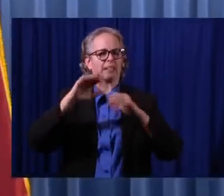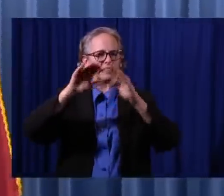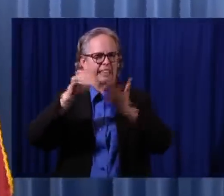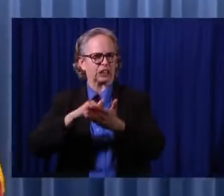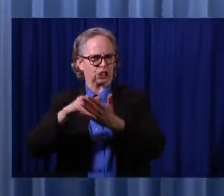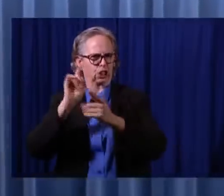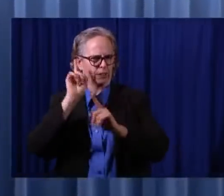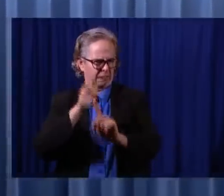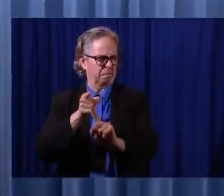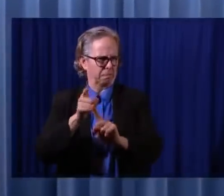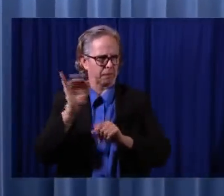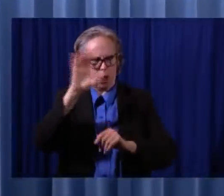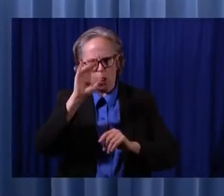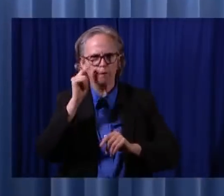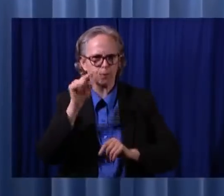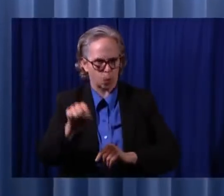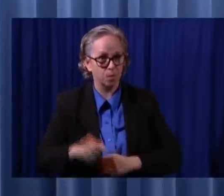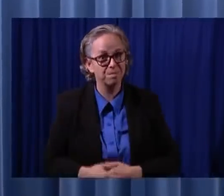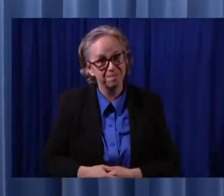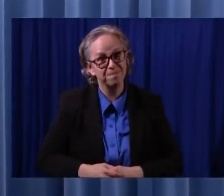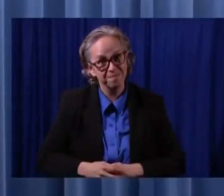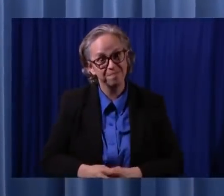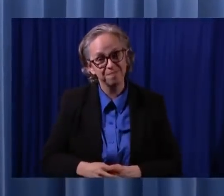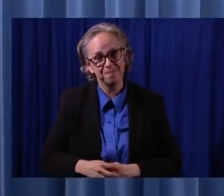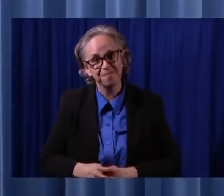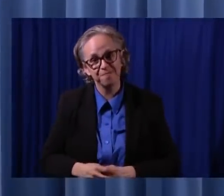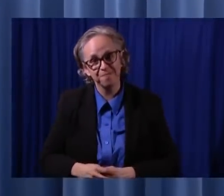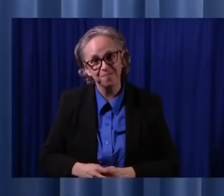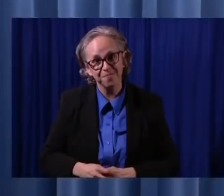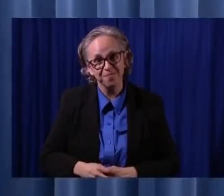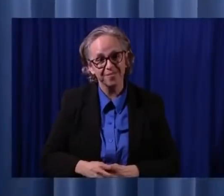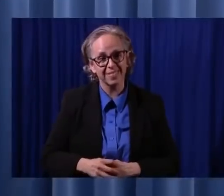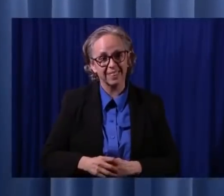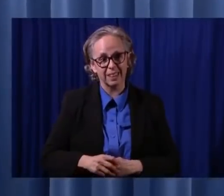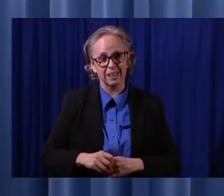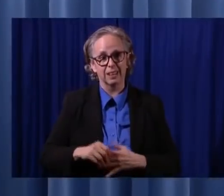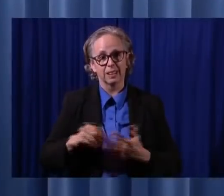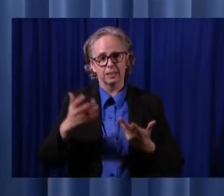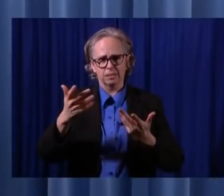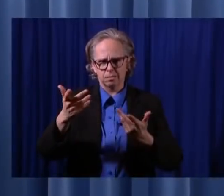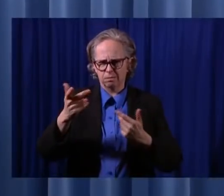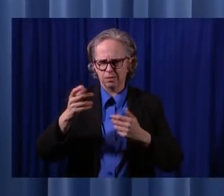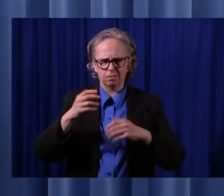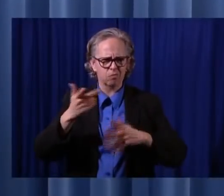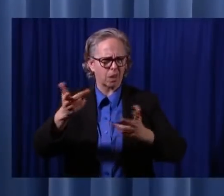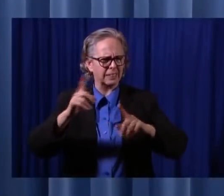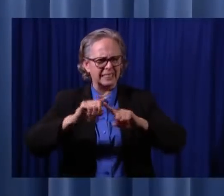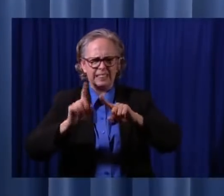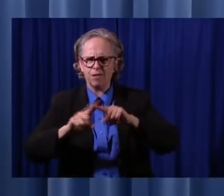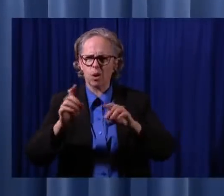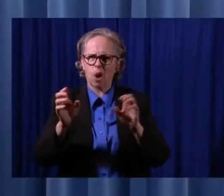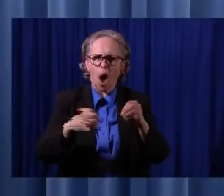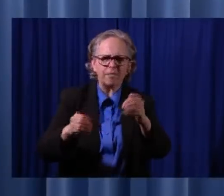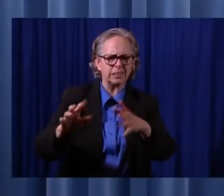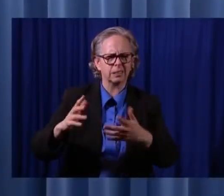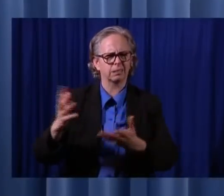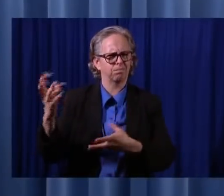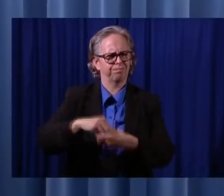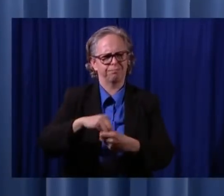NOT GET THIS DATA OR DID NOT WRITE IT DOWN, YOU CAN GO UP TO CORONAVIRUS.OHIO.GOV AND YOU